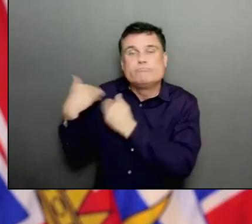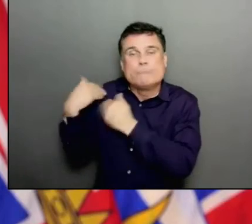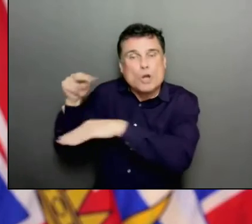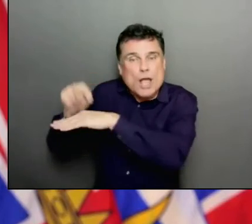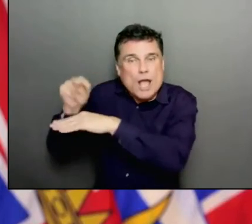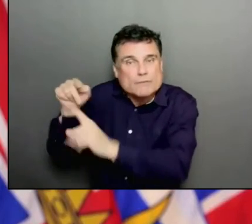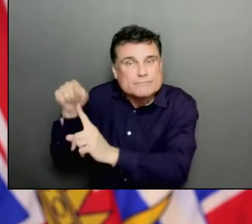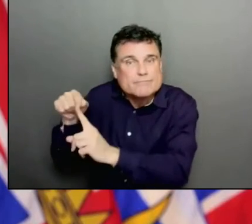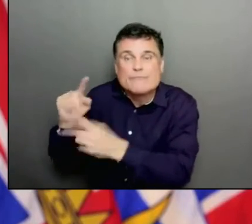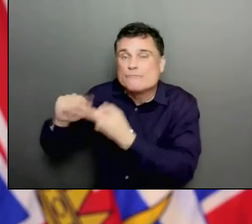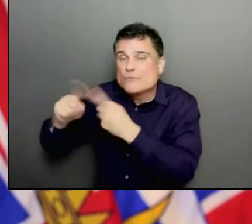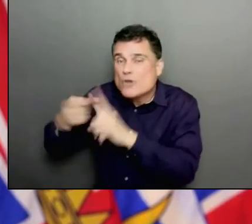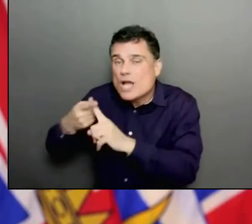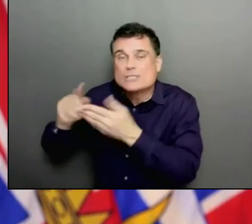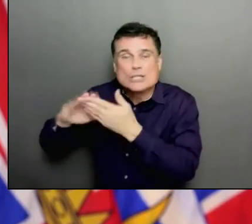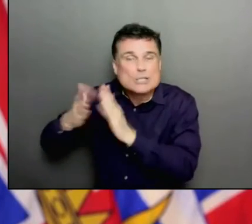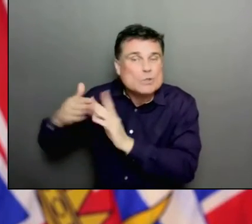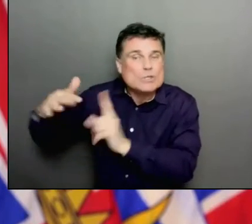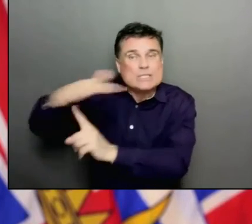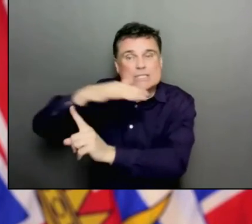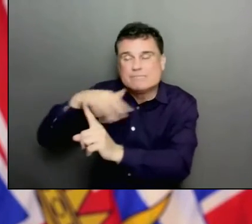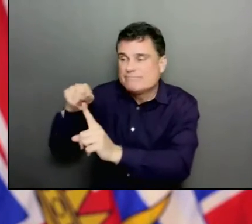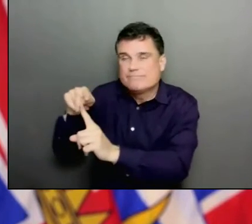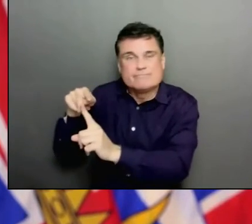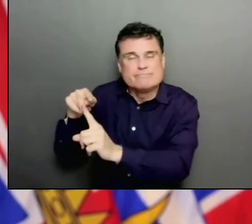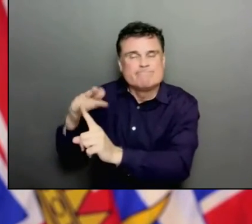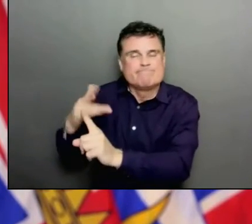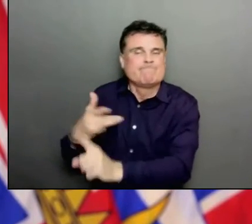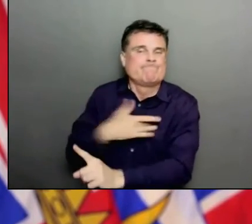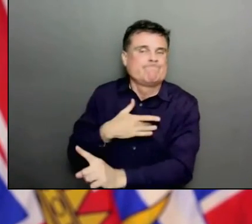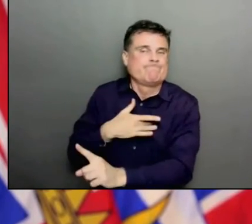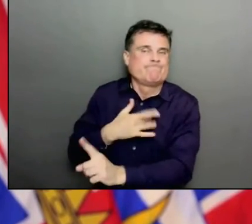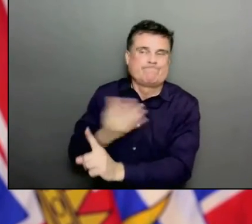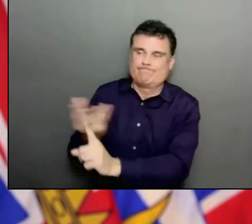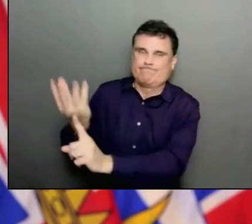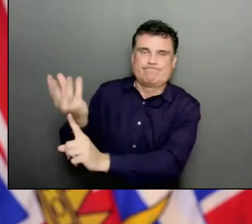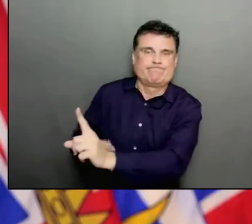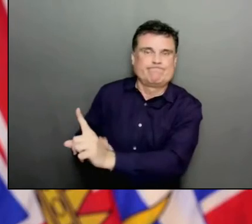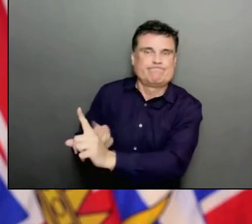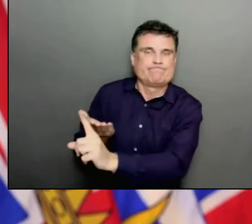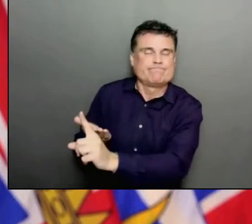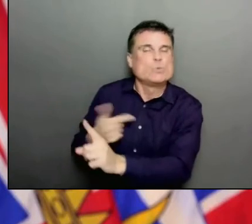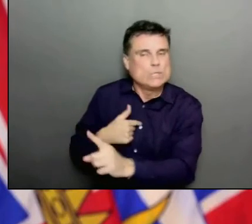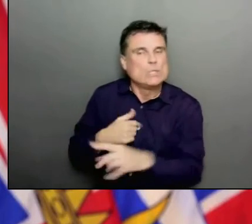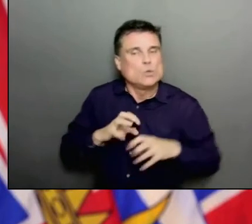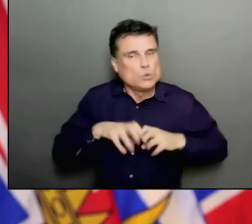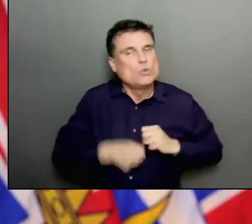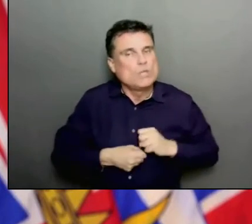brothers, many of them in long-term care and a number of them in our acute care hospitals.